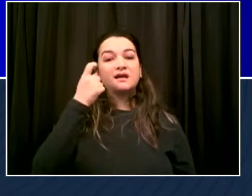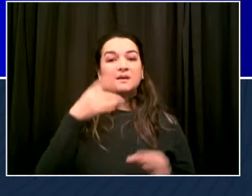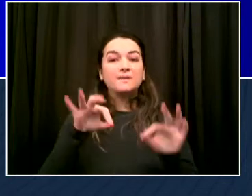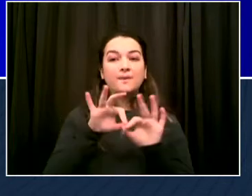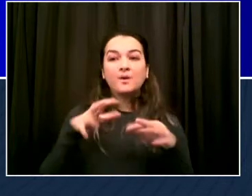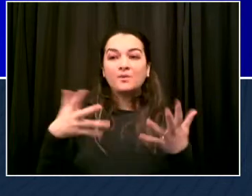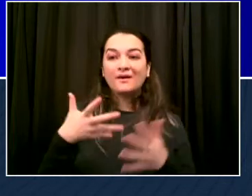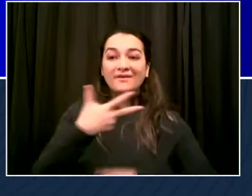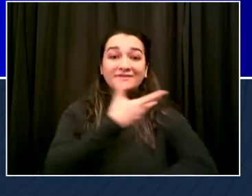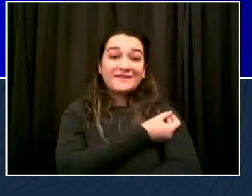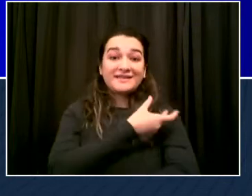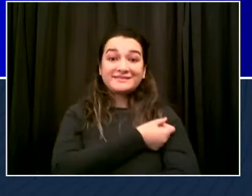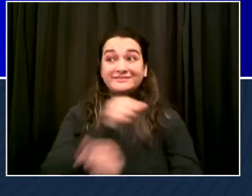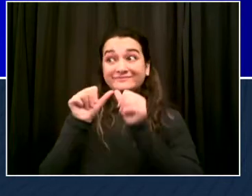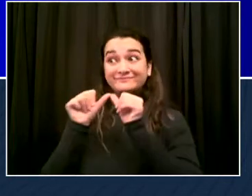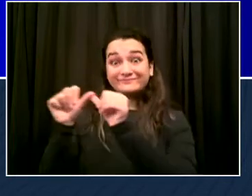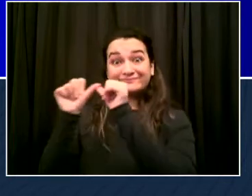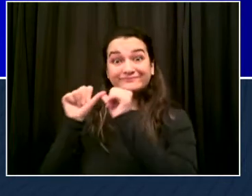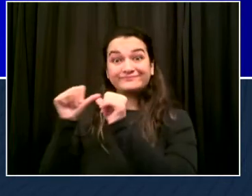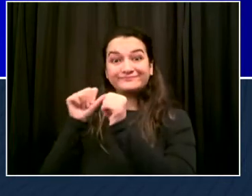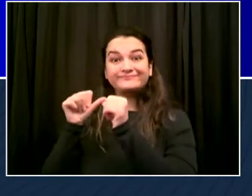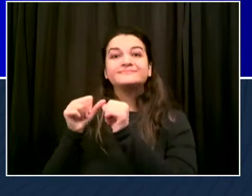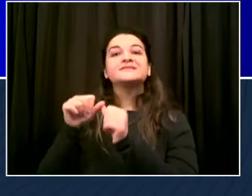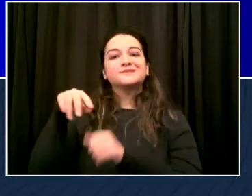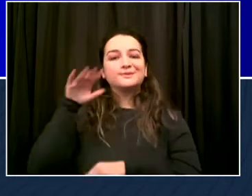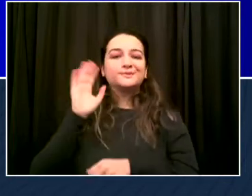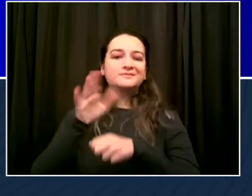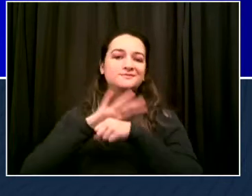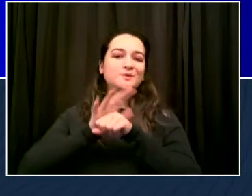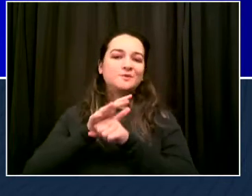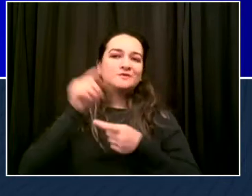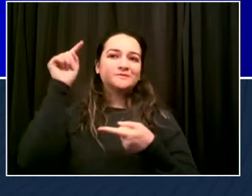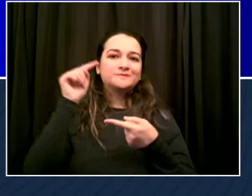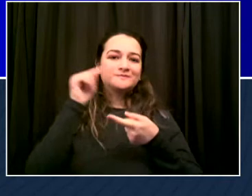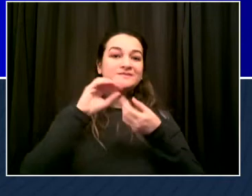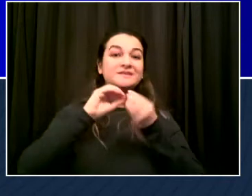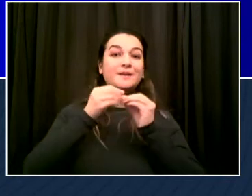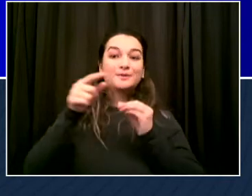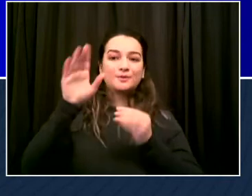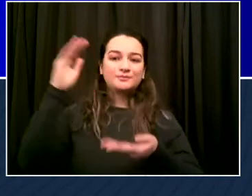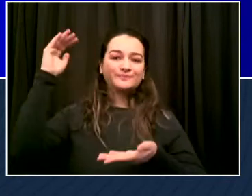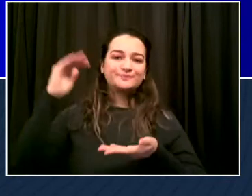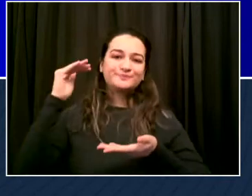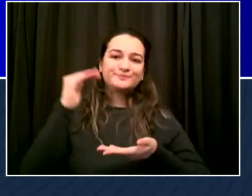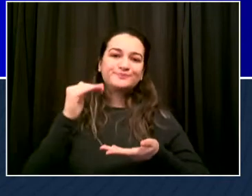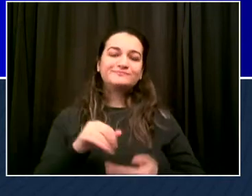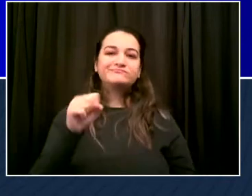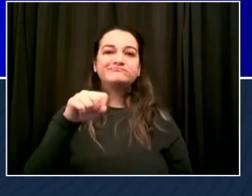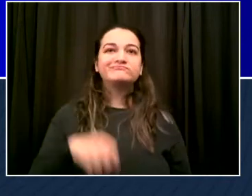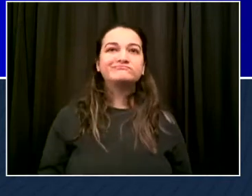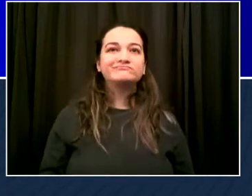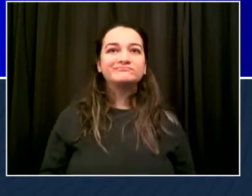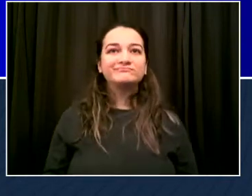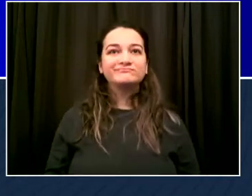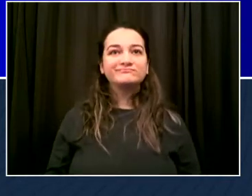VACACICNATE CHANGE IS A REALITY AND WE ARE VACCINATING THE FOLLS KWWHO ARE MOST VULNERABLE